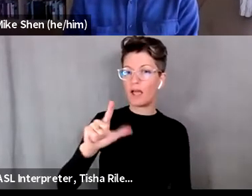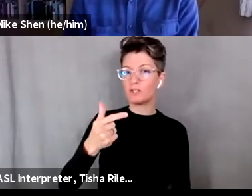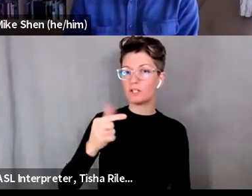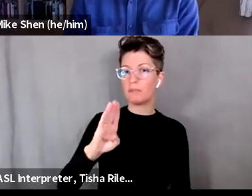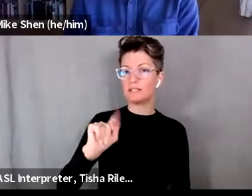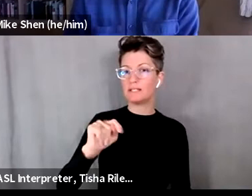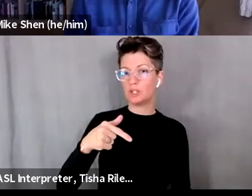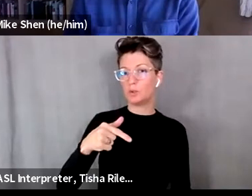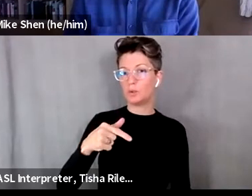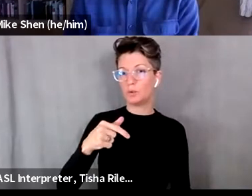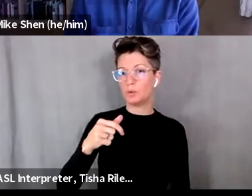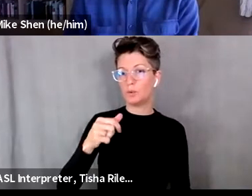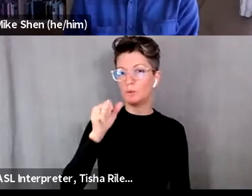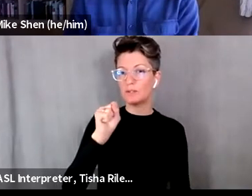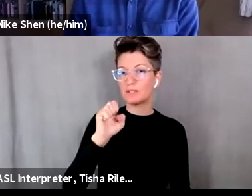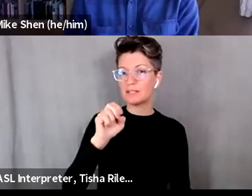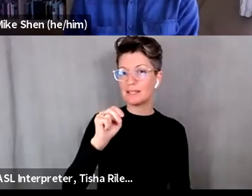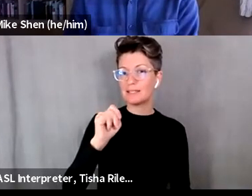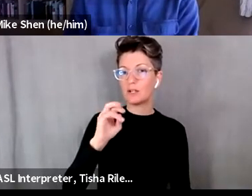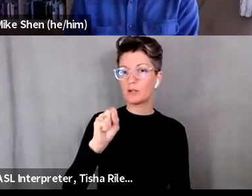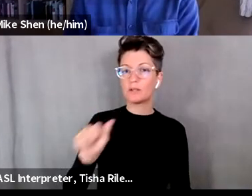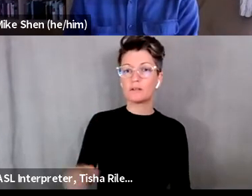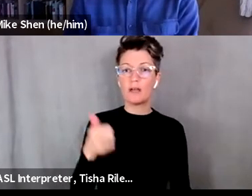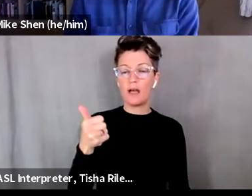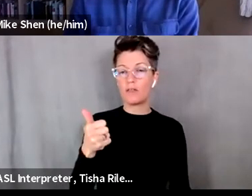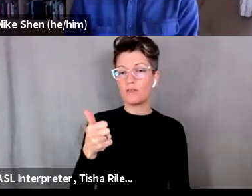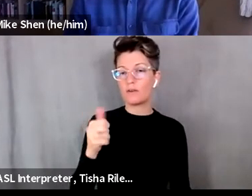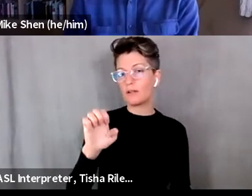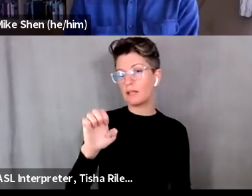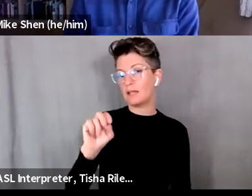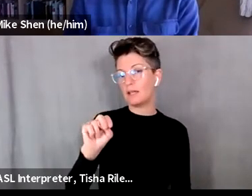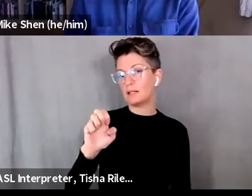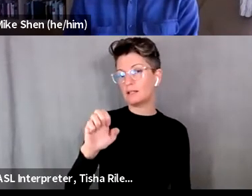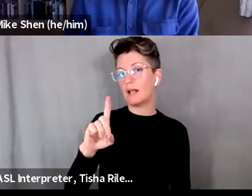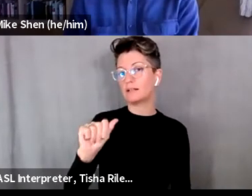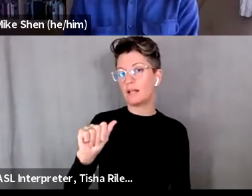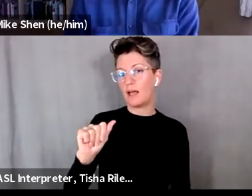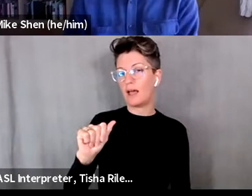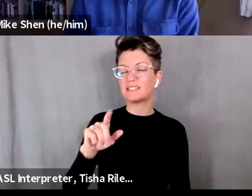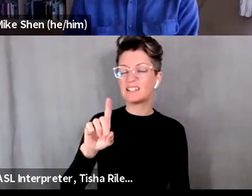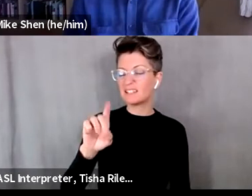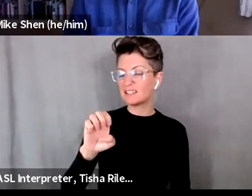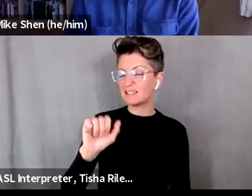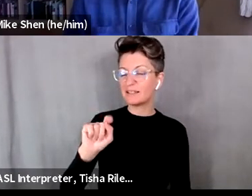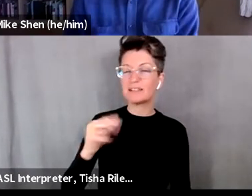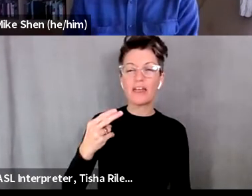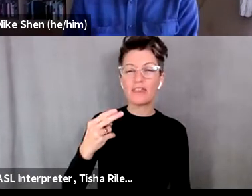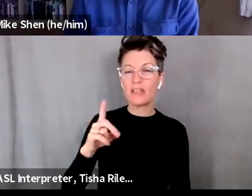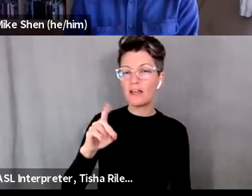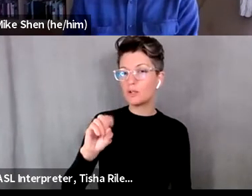There's also a group called INELDA, which is a death doula organization. They're teaching people how to,